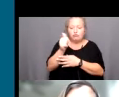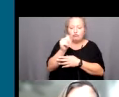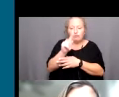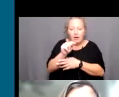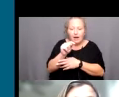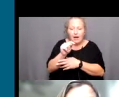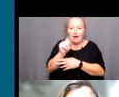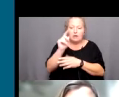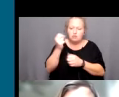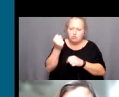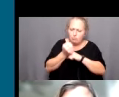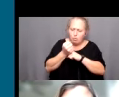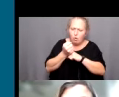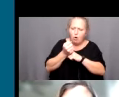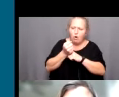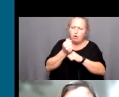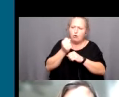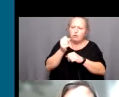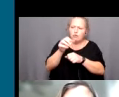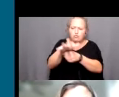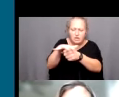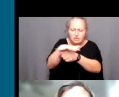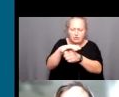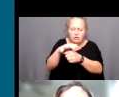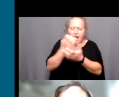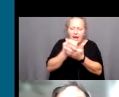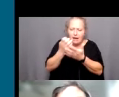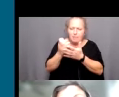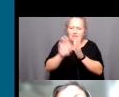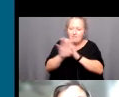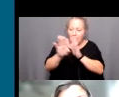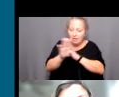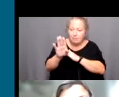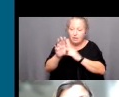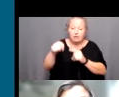which is a large state grant that will support regional economic development. and what it